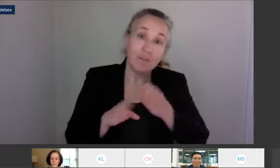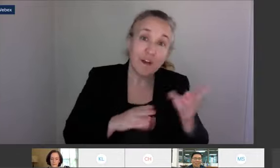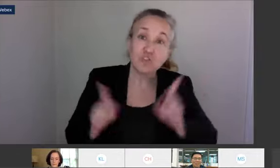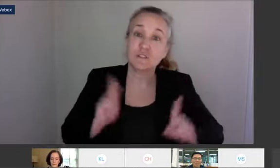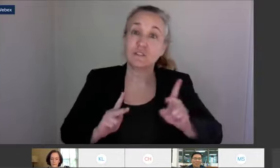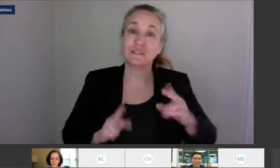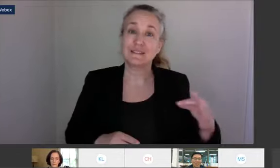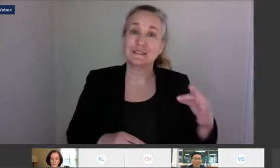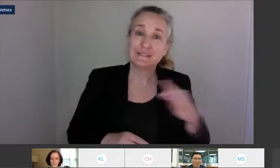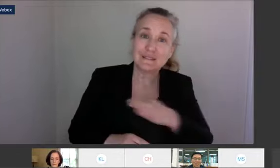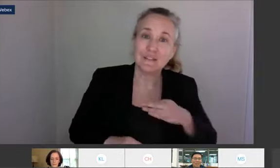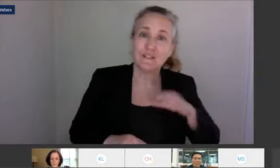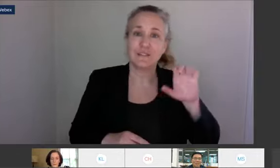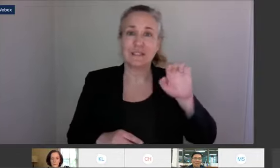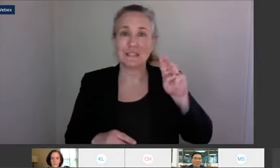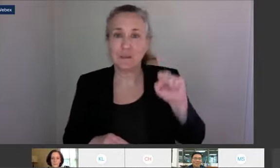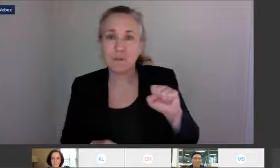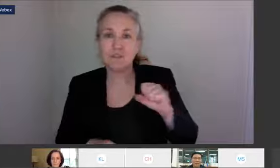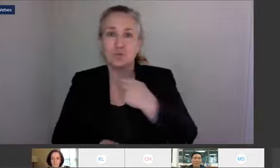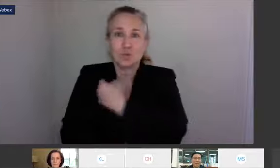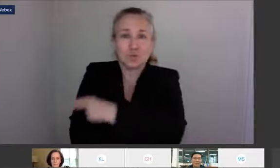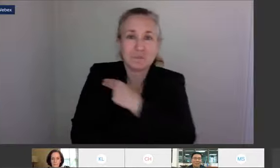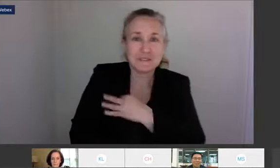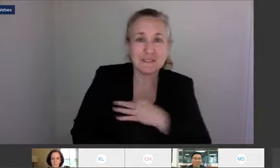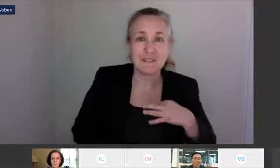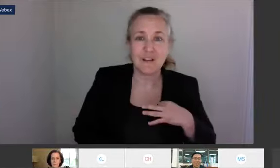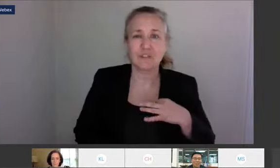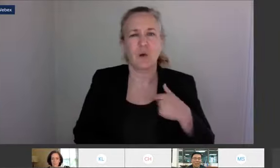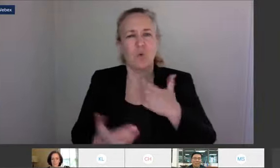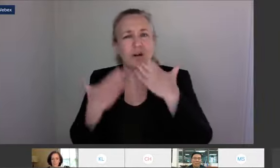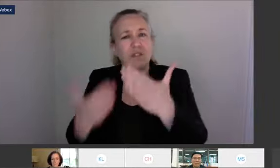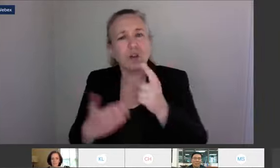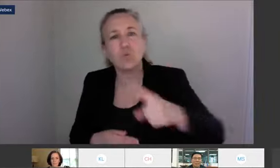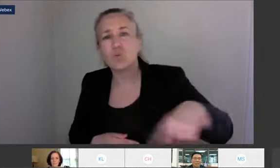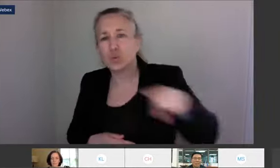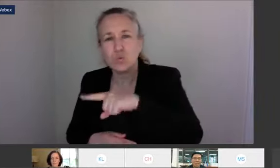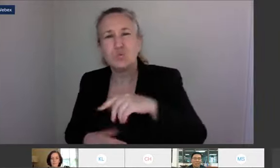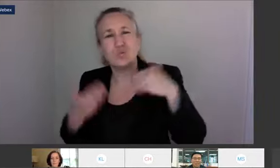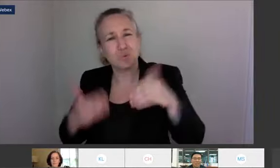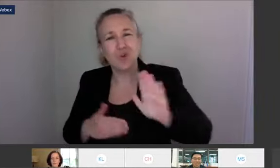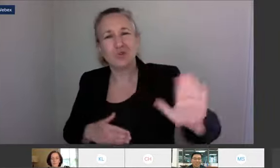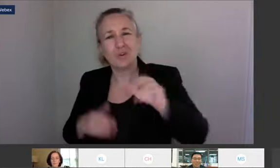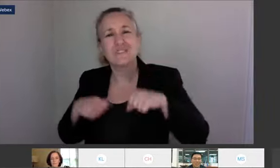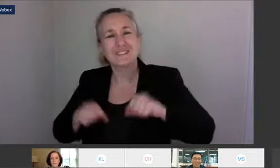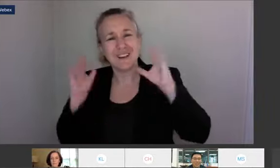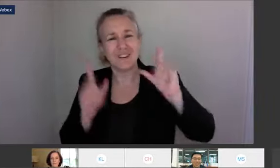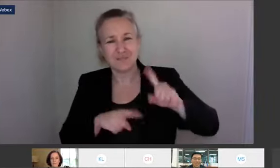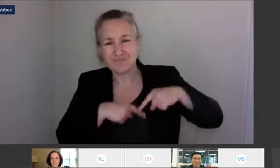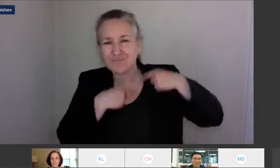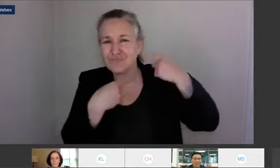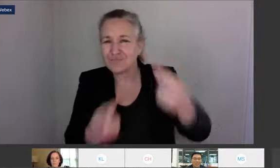staff members please allow me to express my sincere thanks to all of you for the individual sacrifices you've made over the past weeks to get us through this